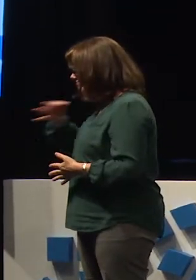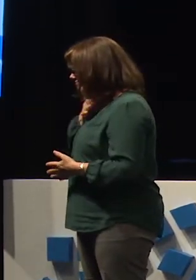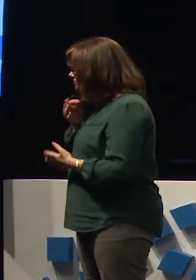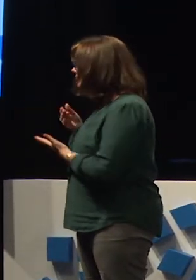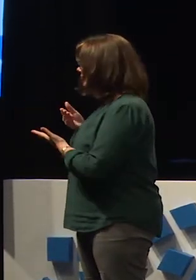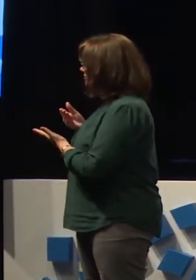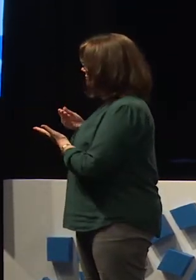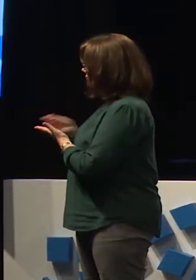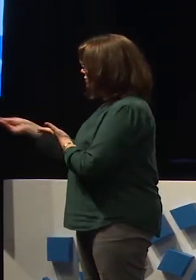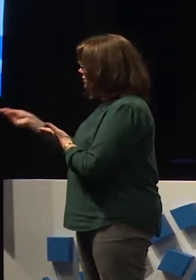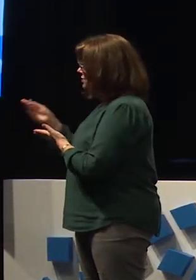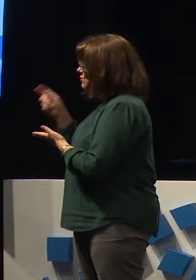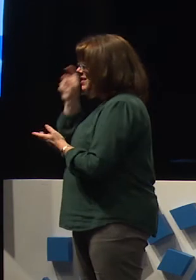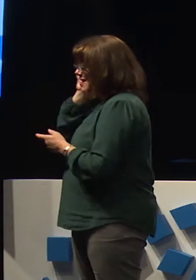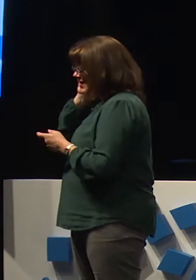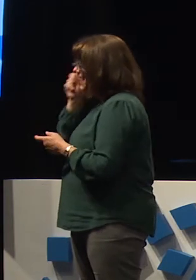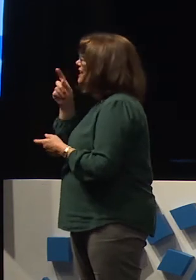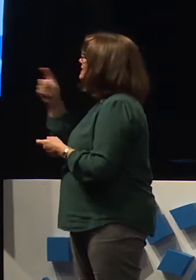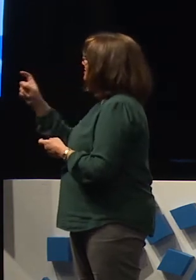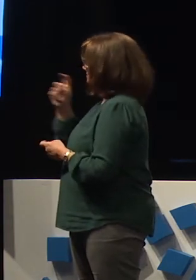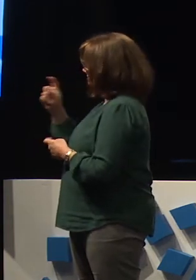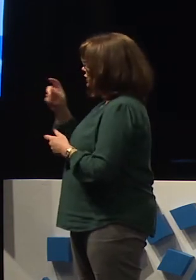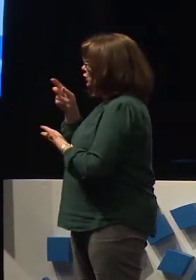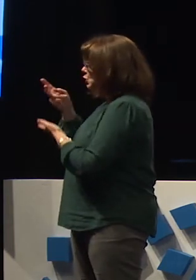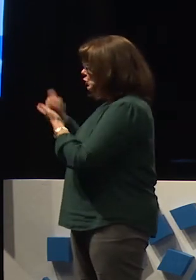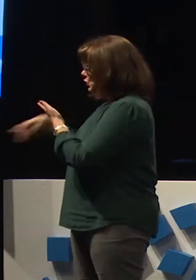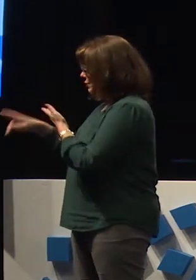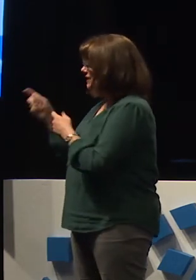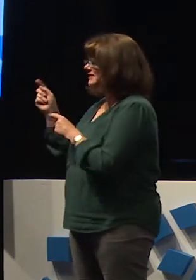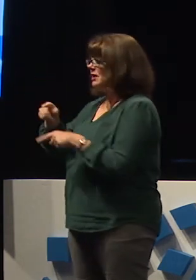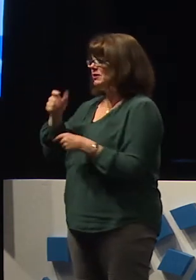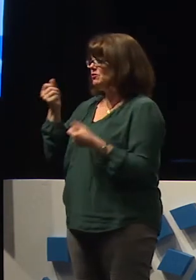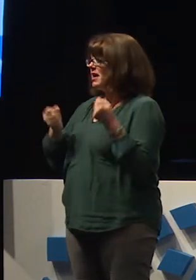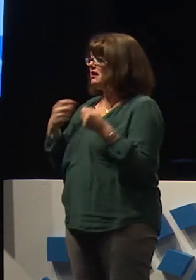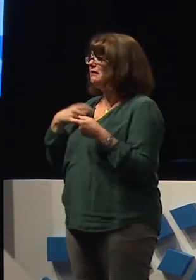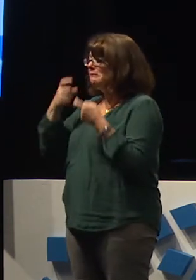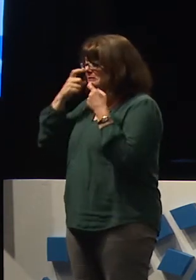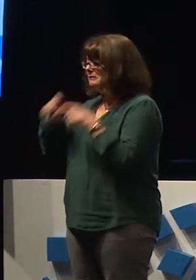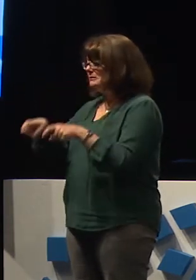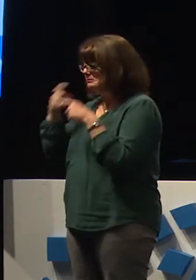here in two weeks I went to my car and I cried my eyes out and I said this has to